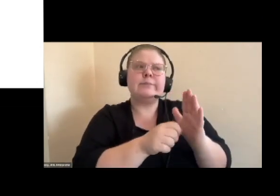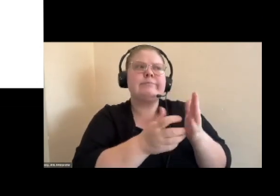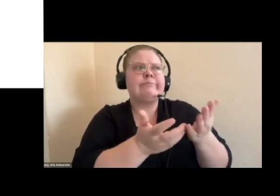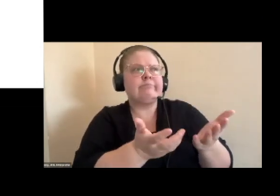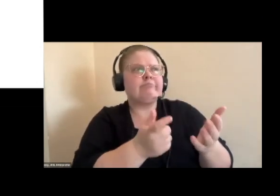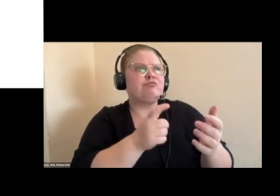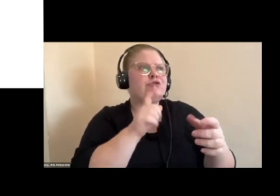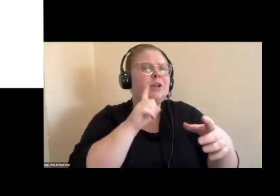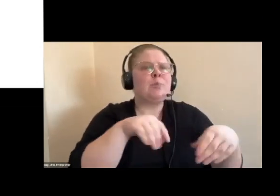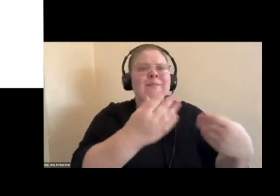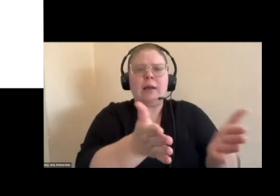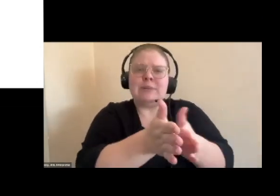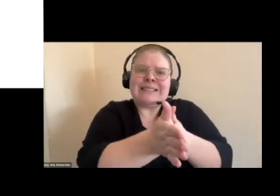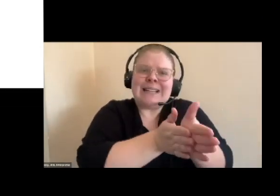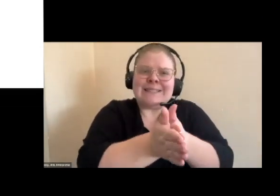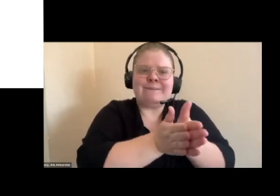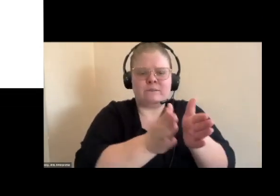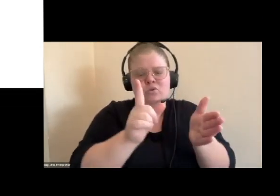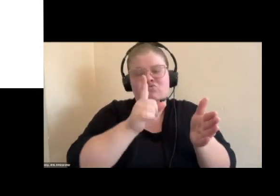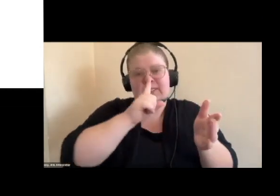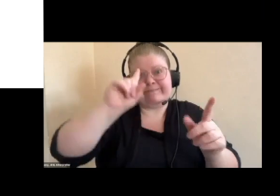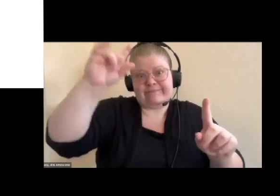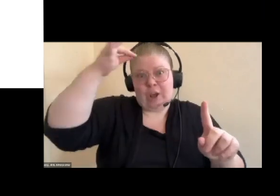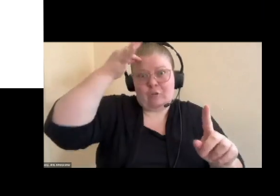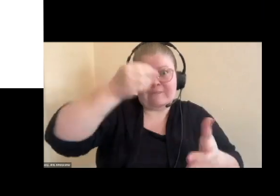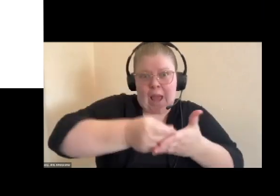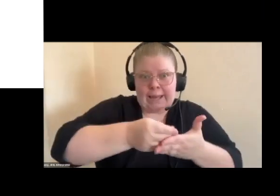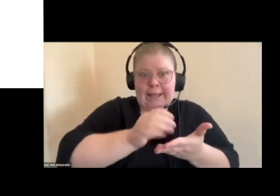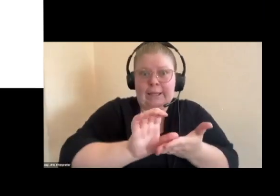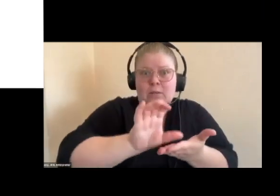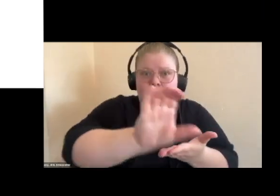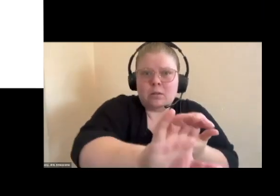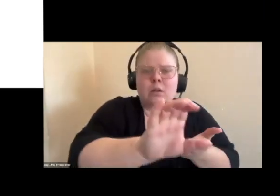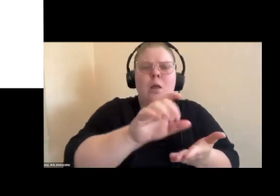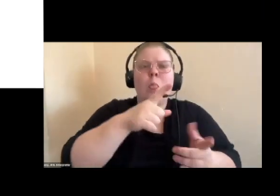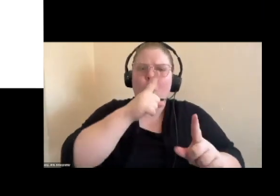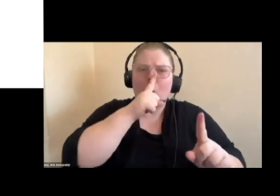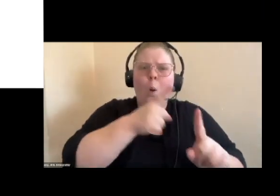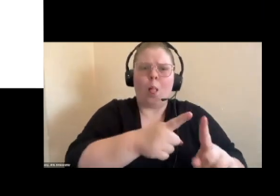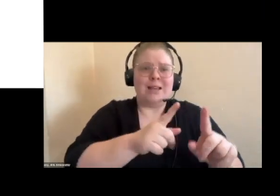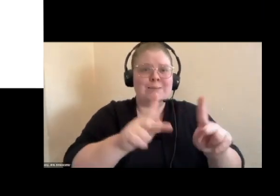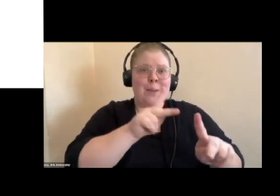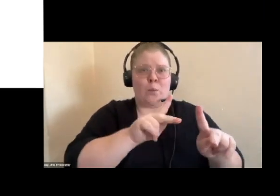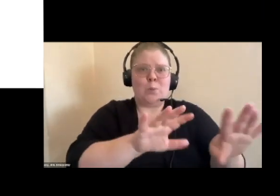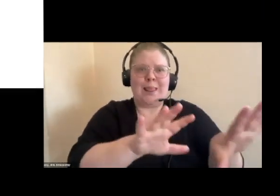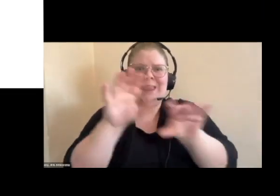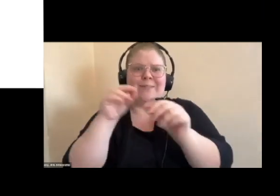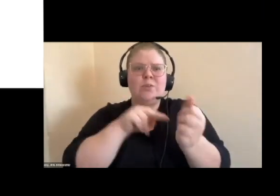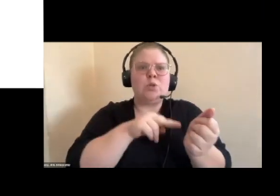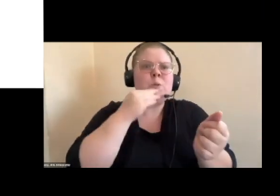them extra federal funding to transition people out of nursing homes and back to the community.